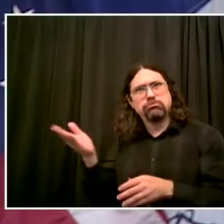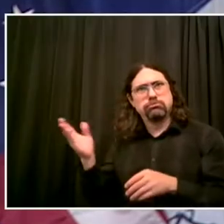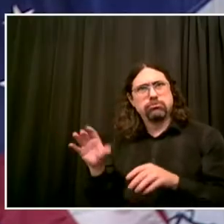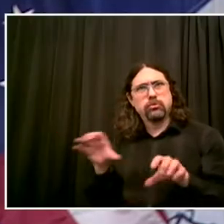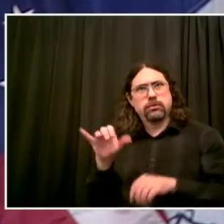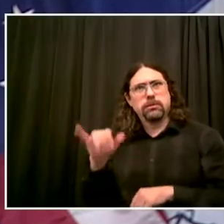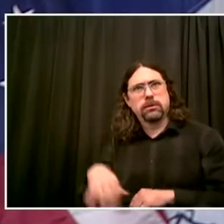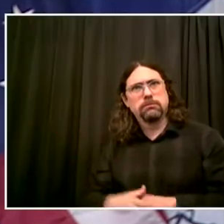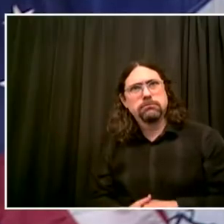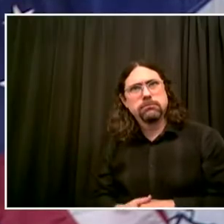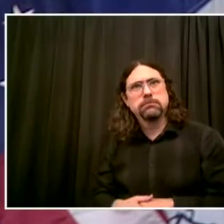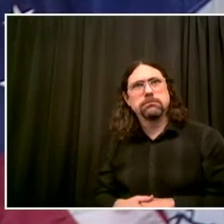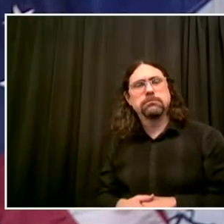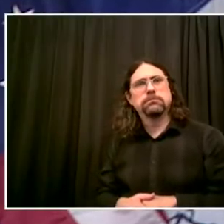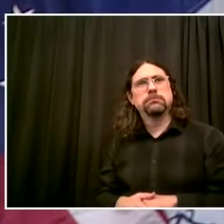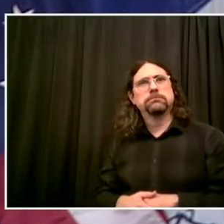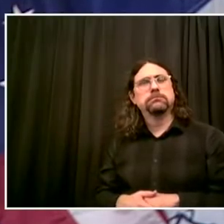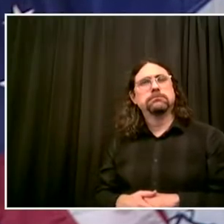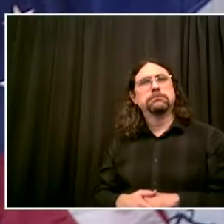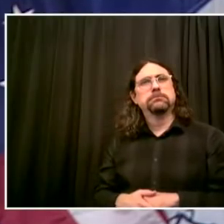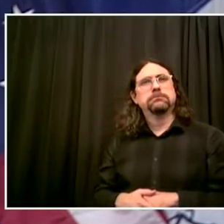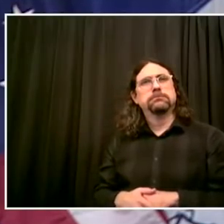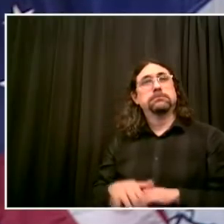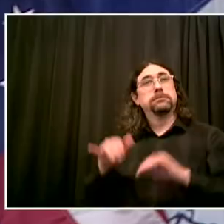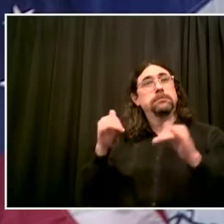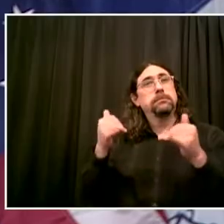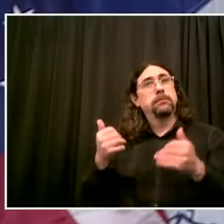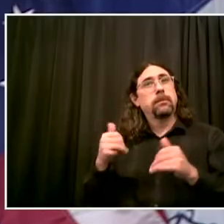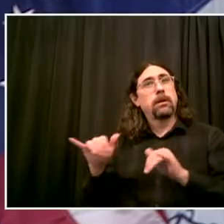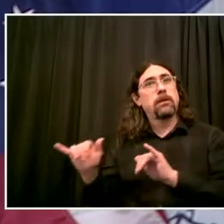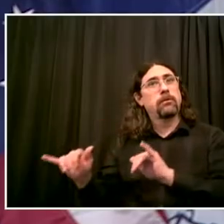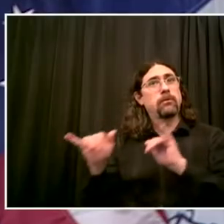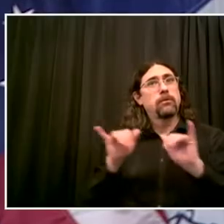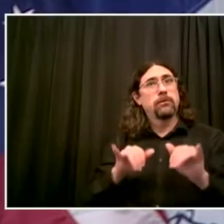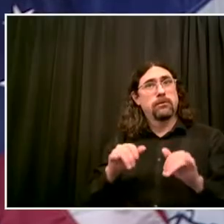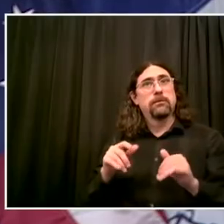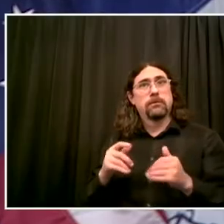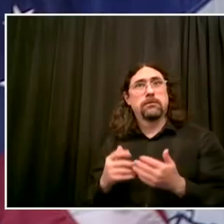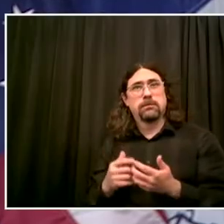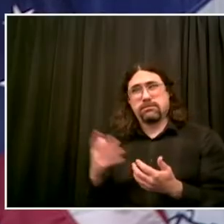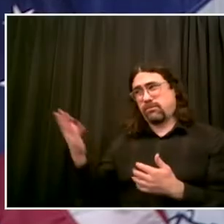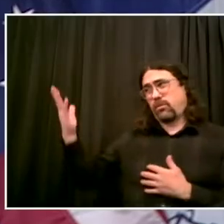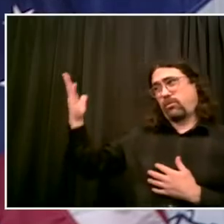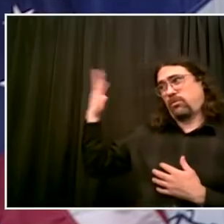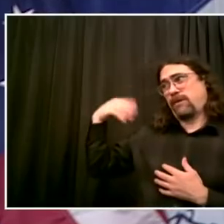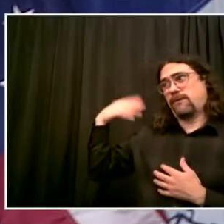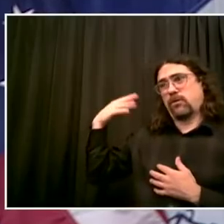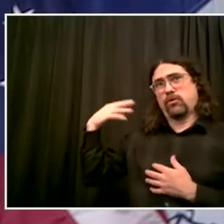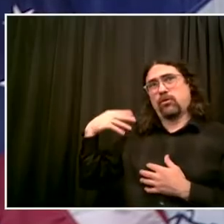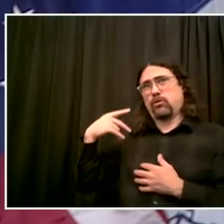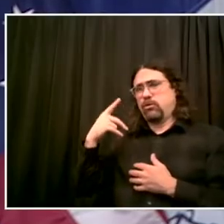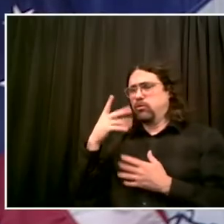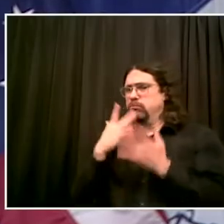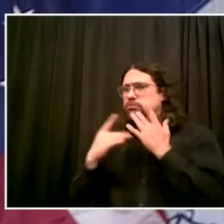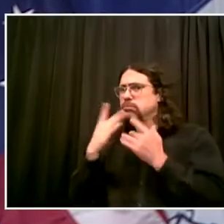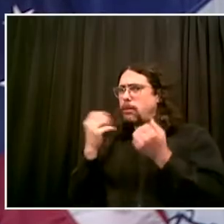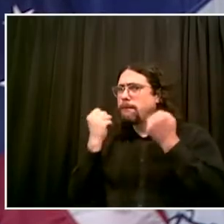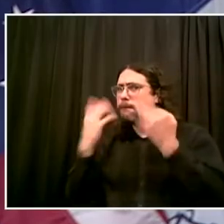THIS OCCASION SHOWS MORE AND MORE MTA WORKERS COME BACK. THAT, JUST